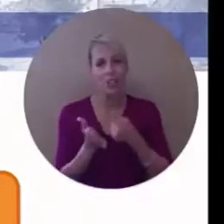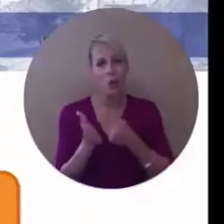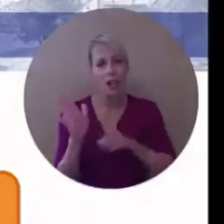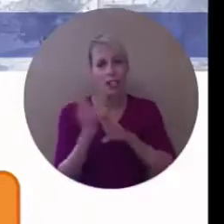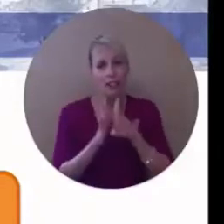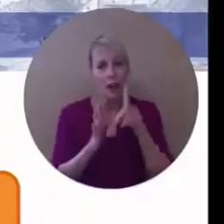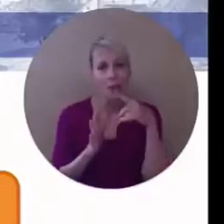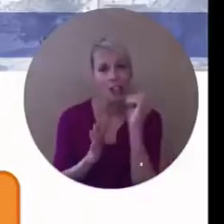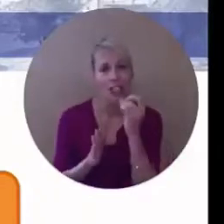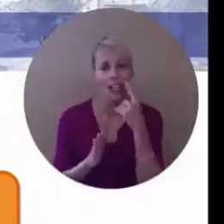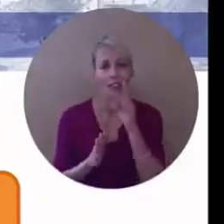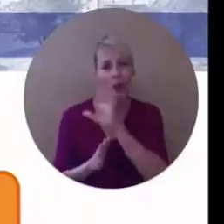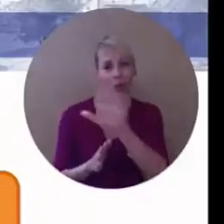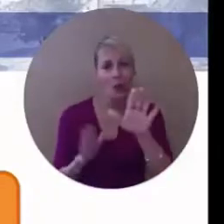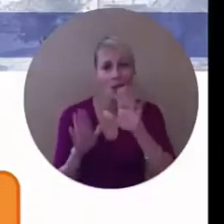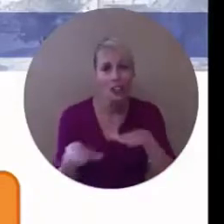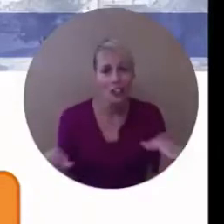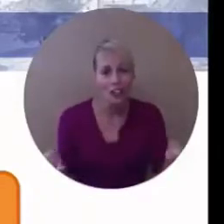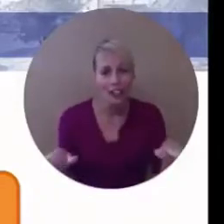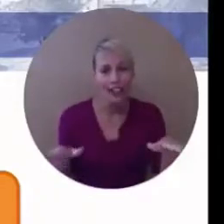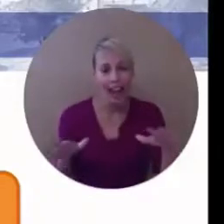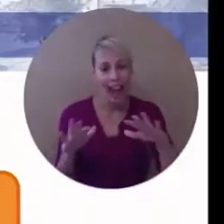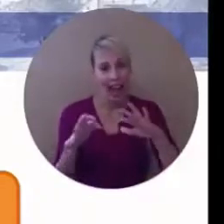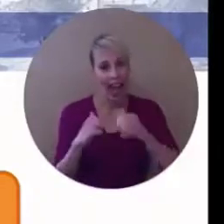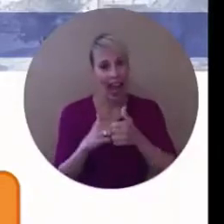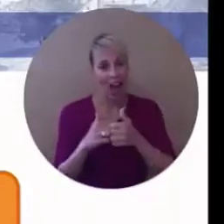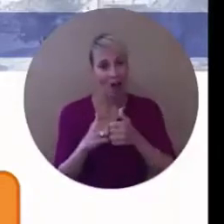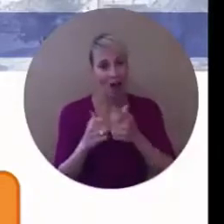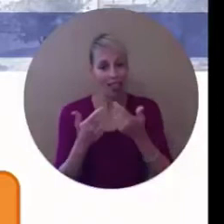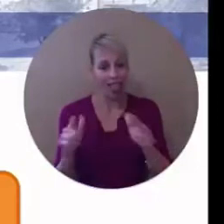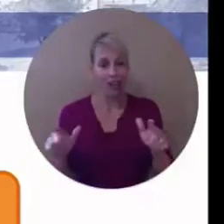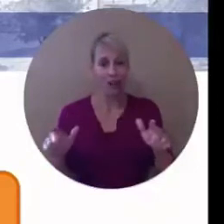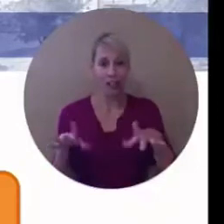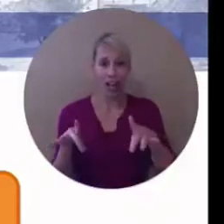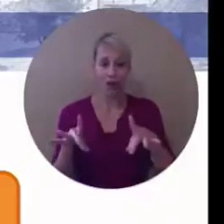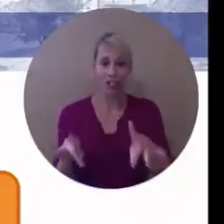Today we're going to discuss what development looks like for your children,